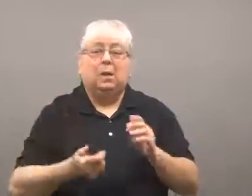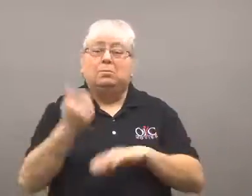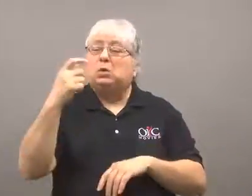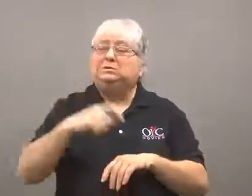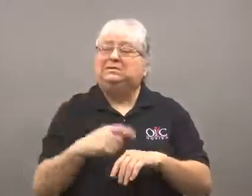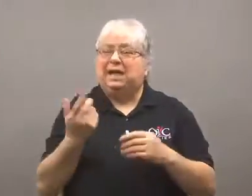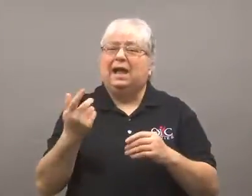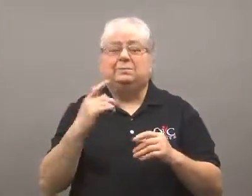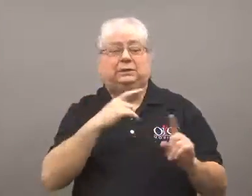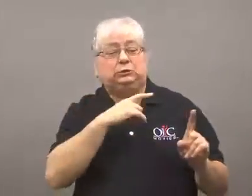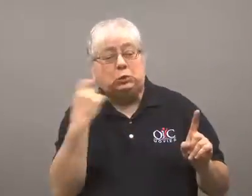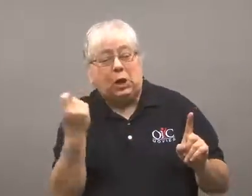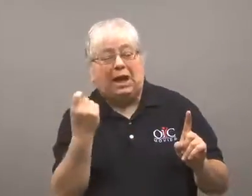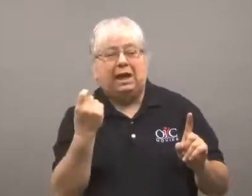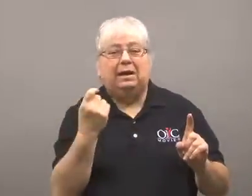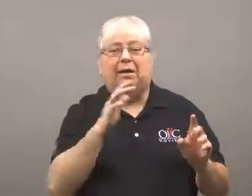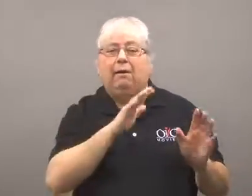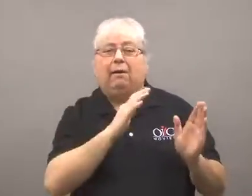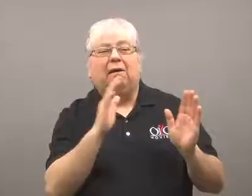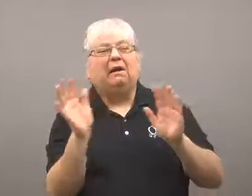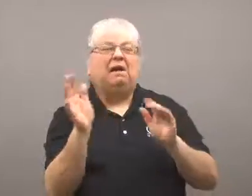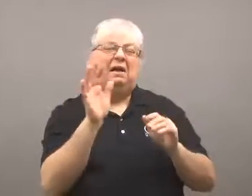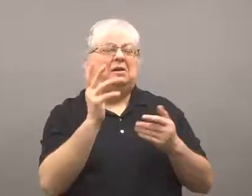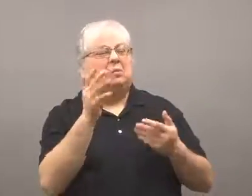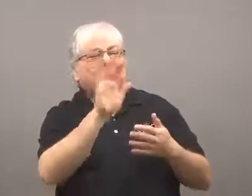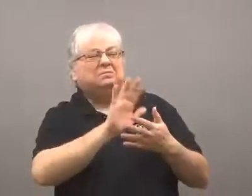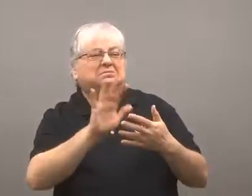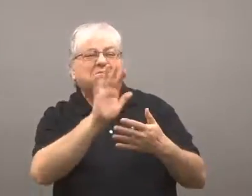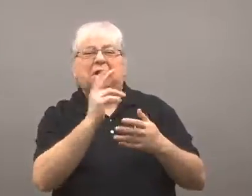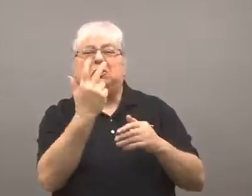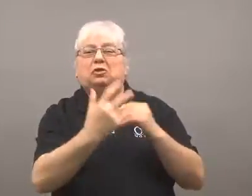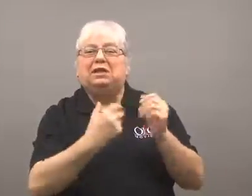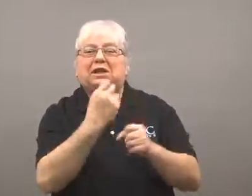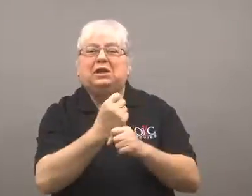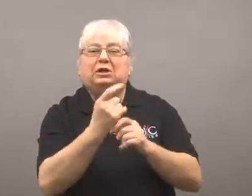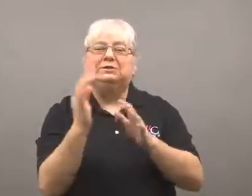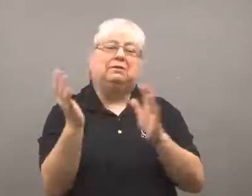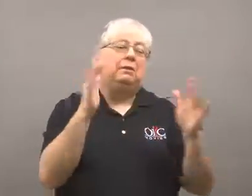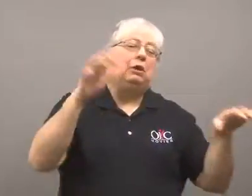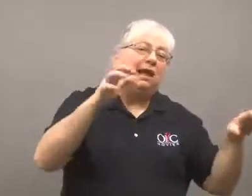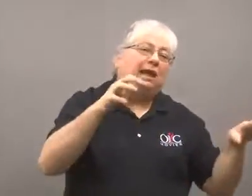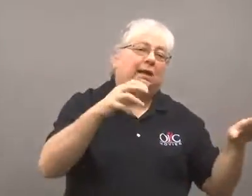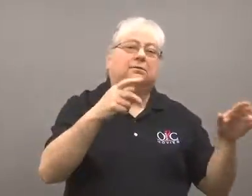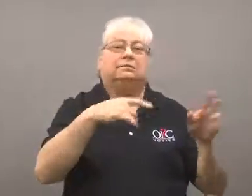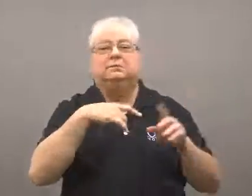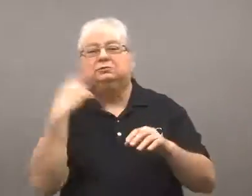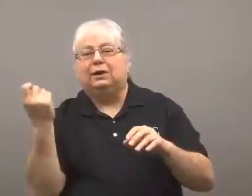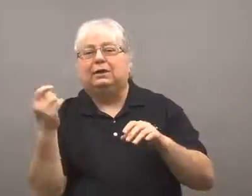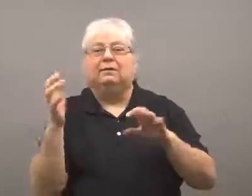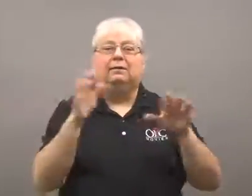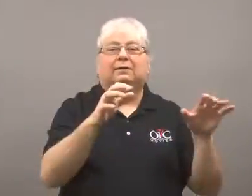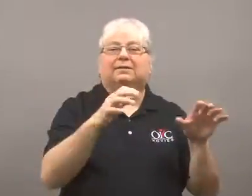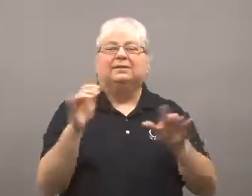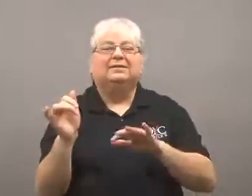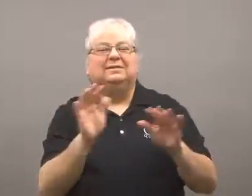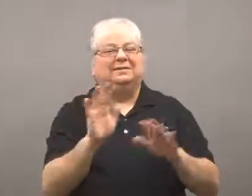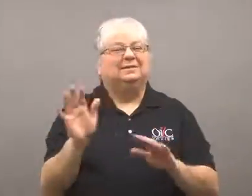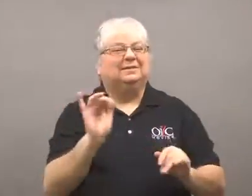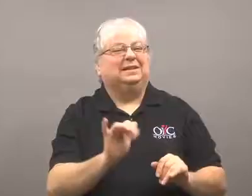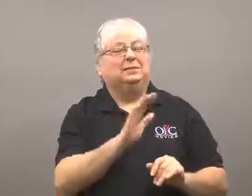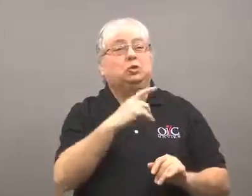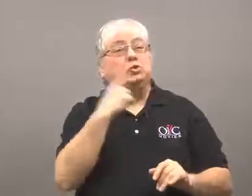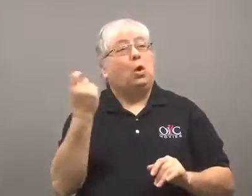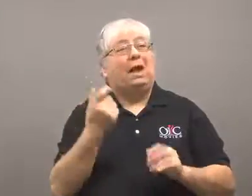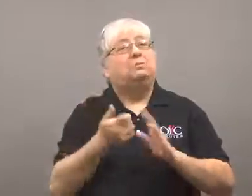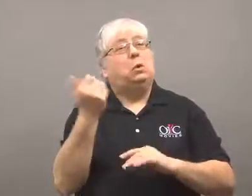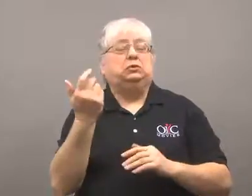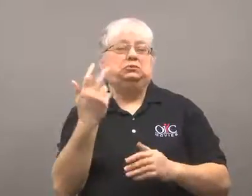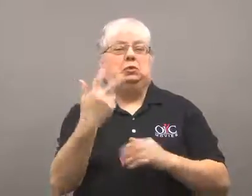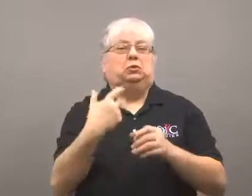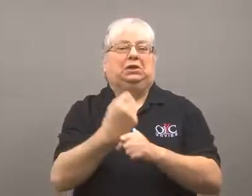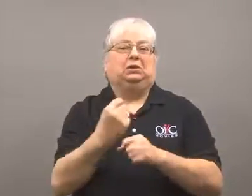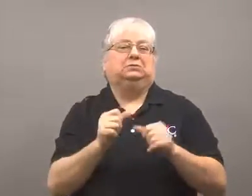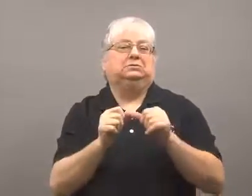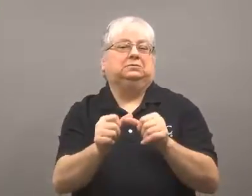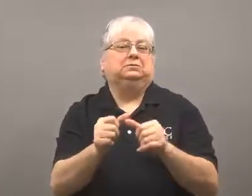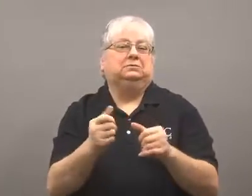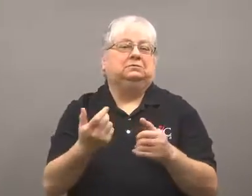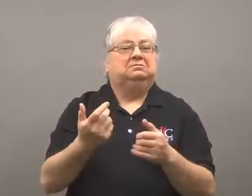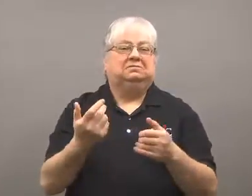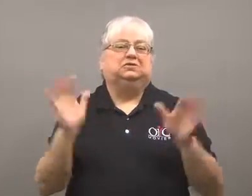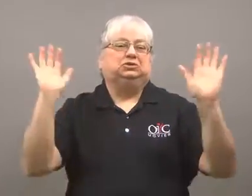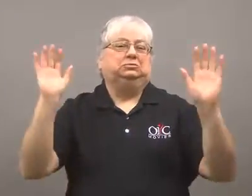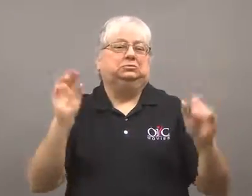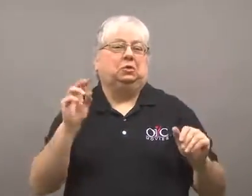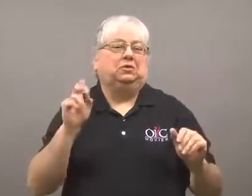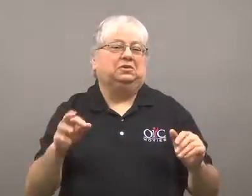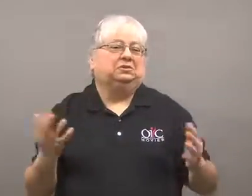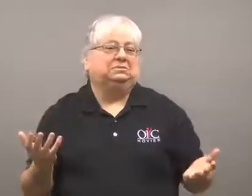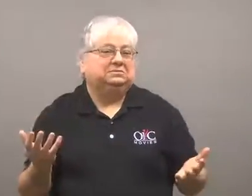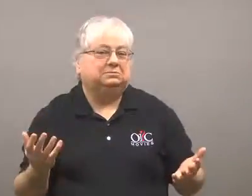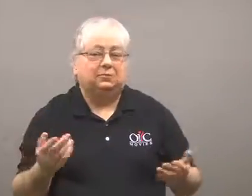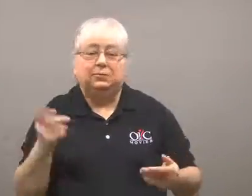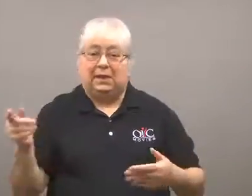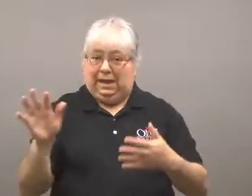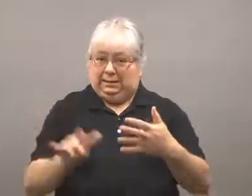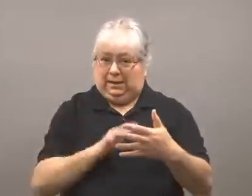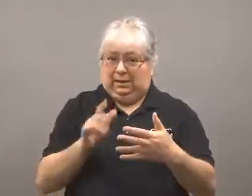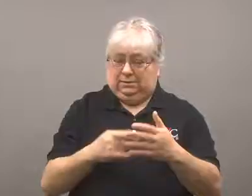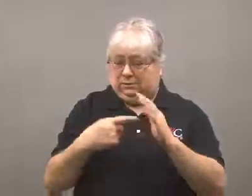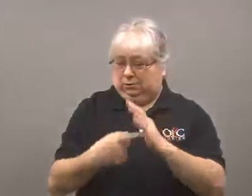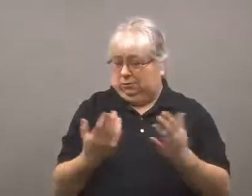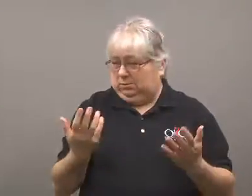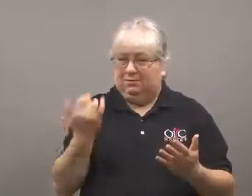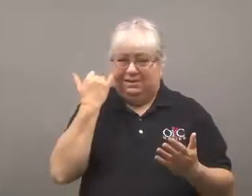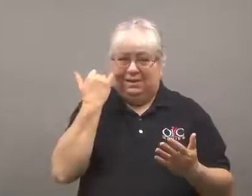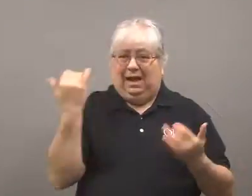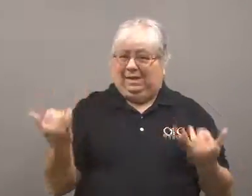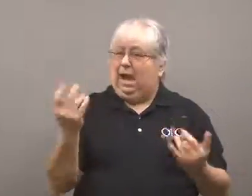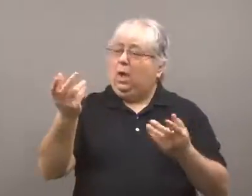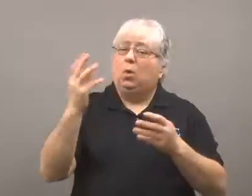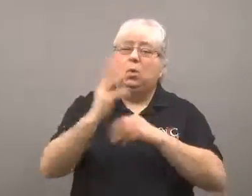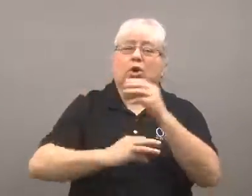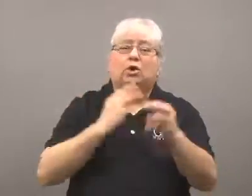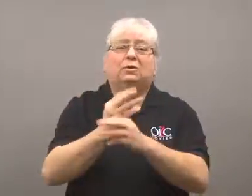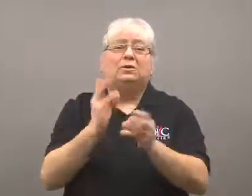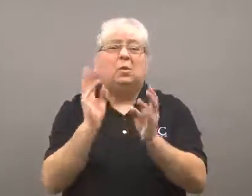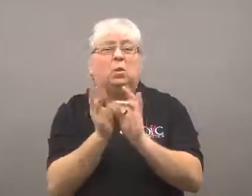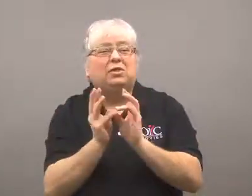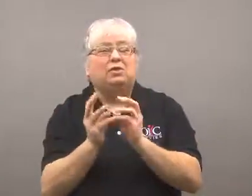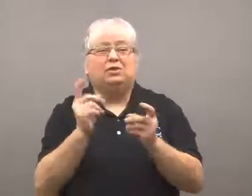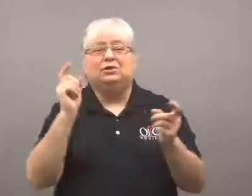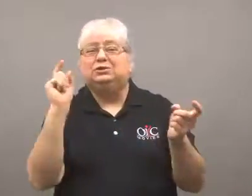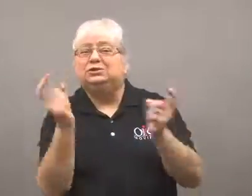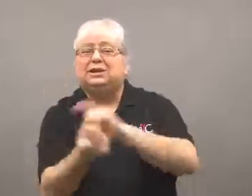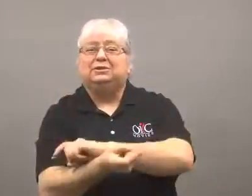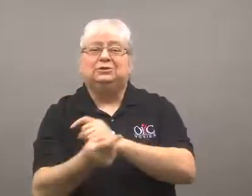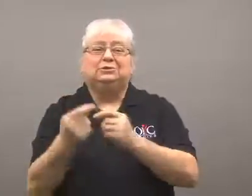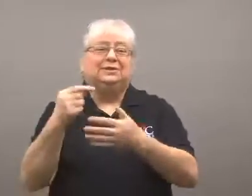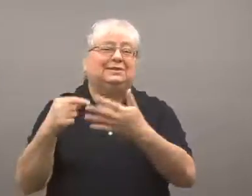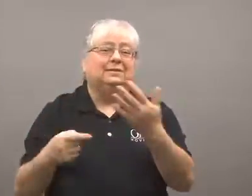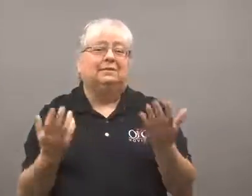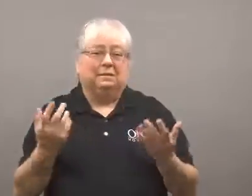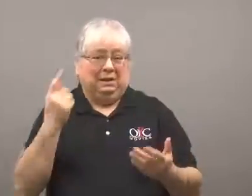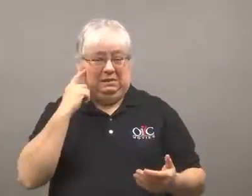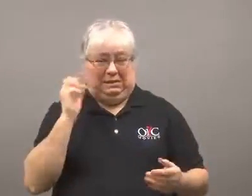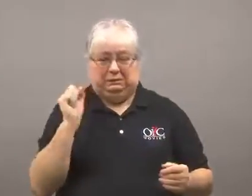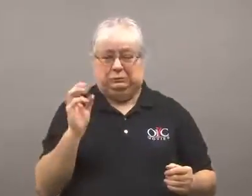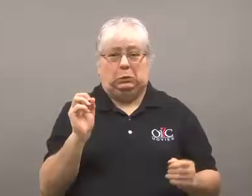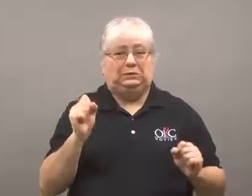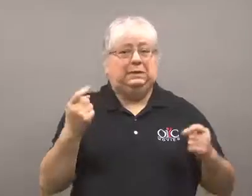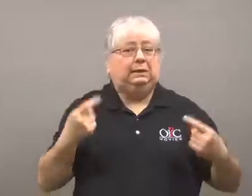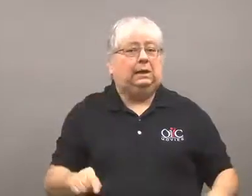Periods of drought in general last about three years, and it alternates with less dry weather.